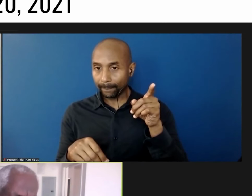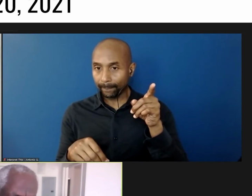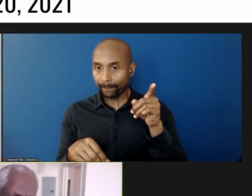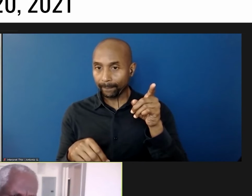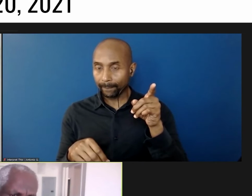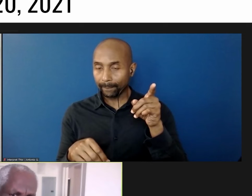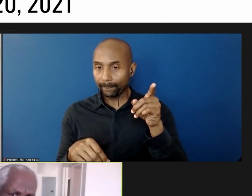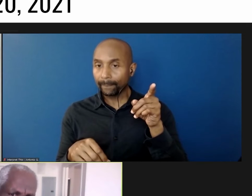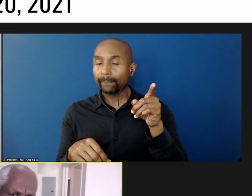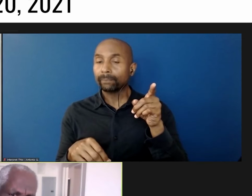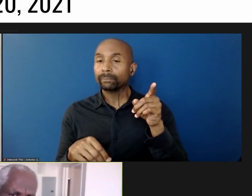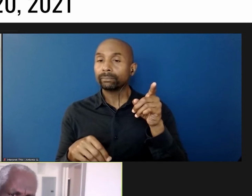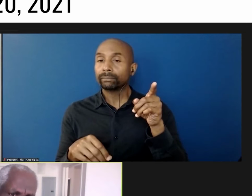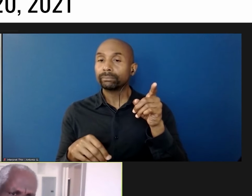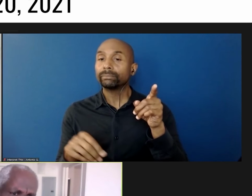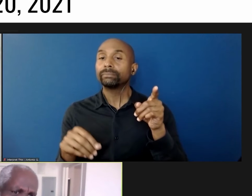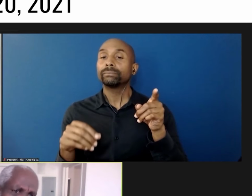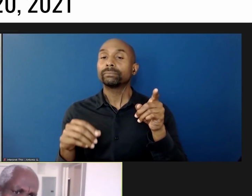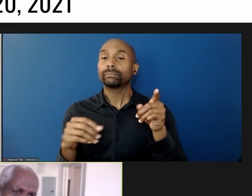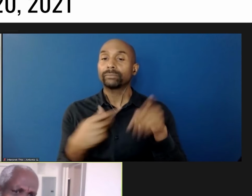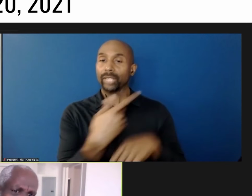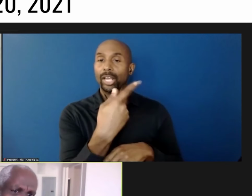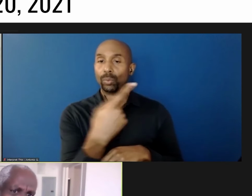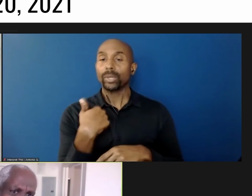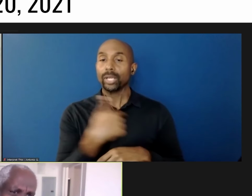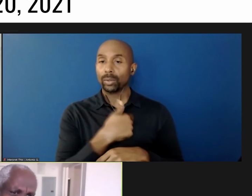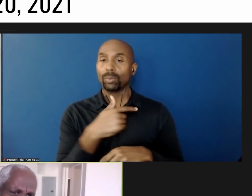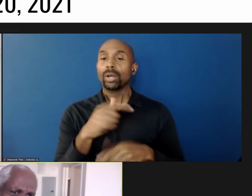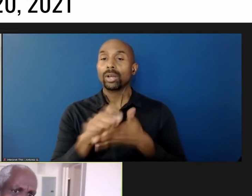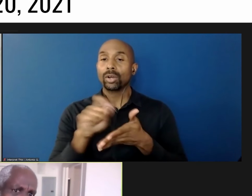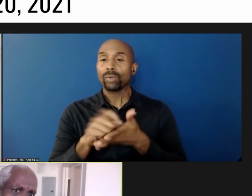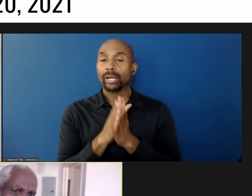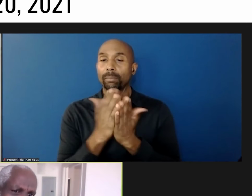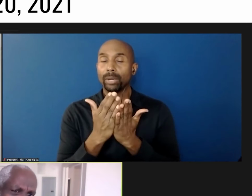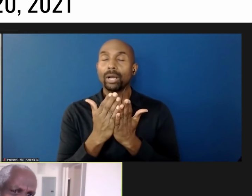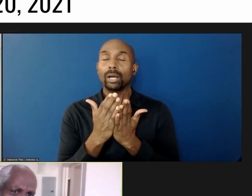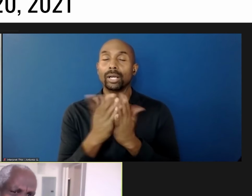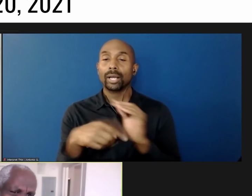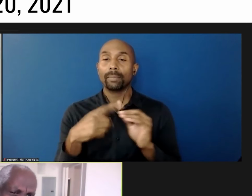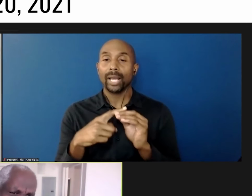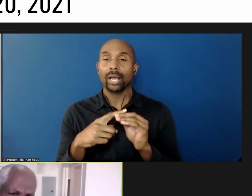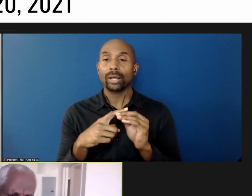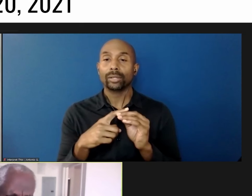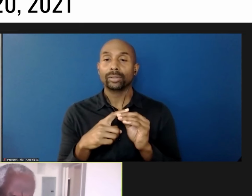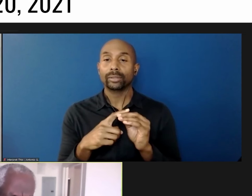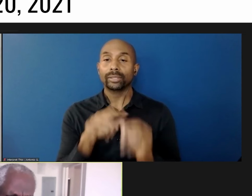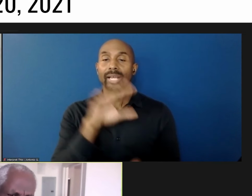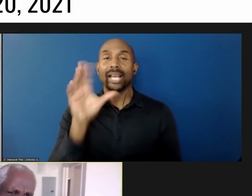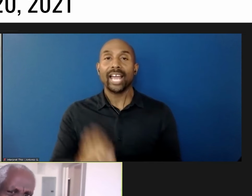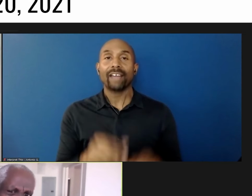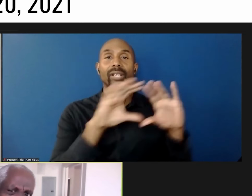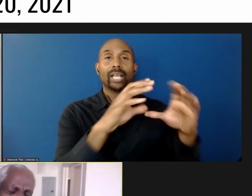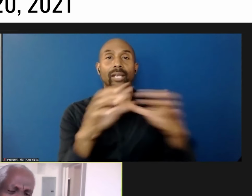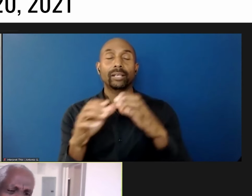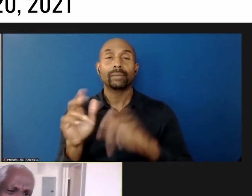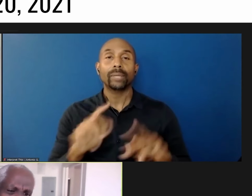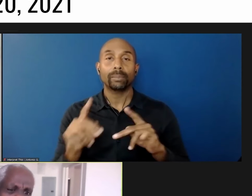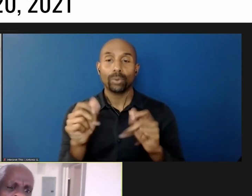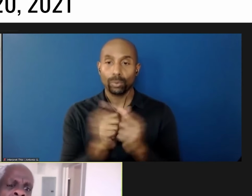disabilities in our world. We have to realize that Black disabled people have movements